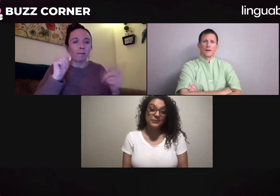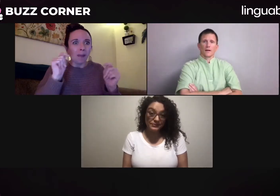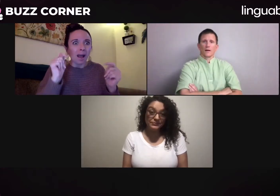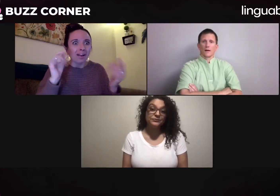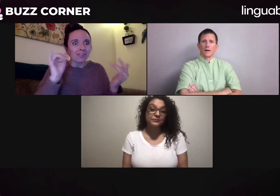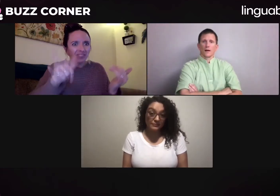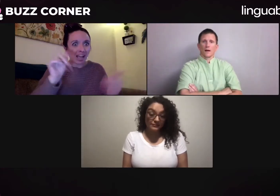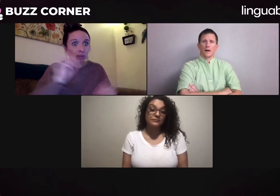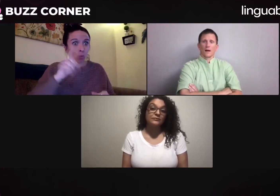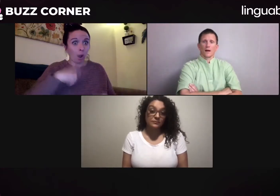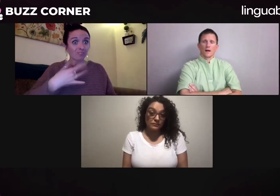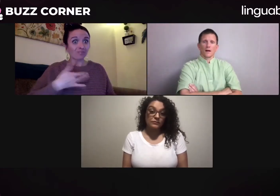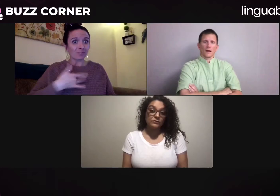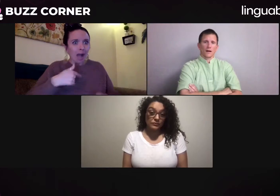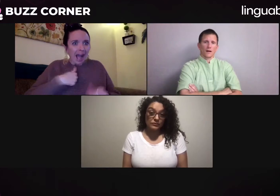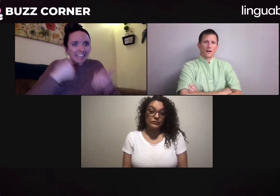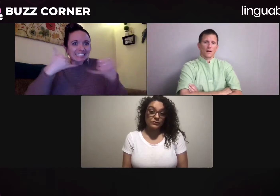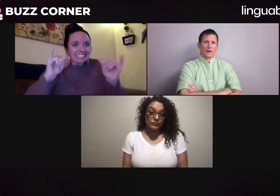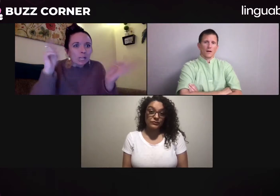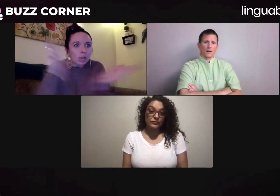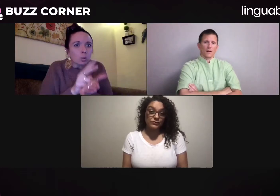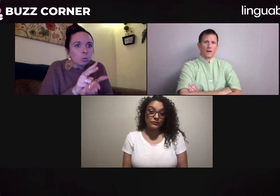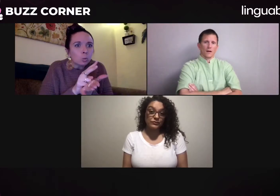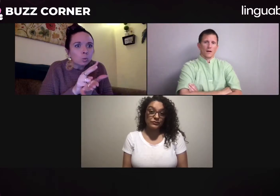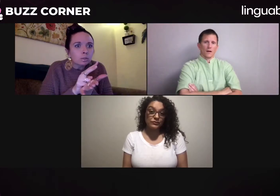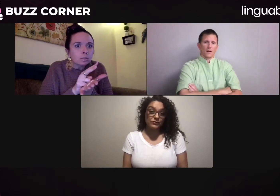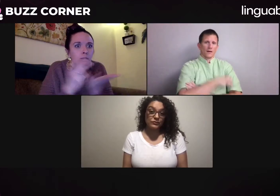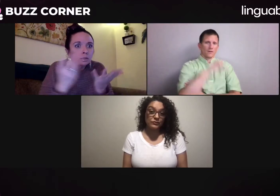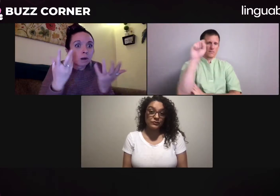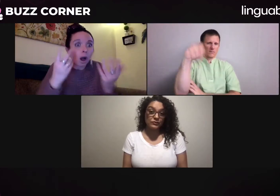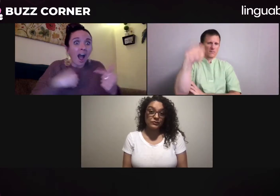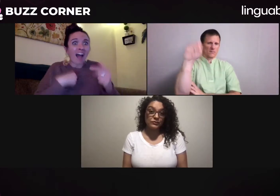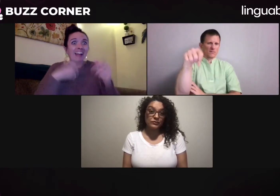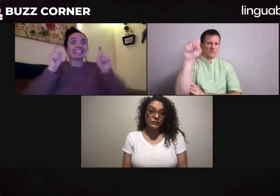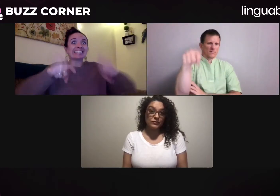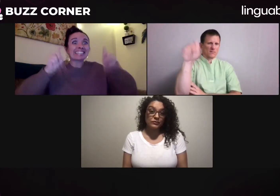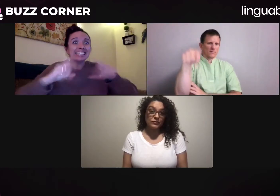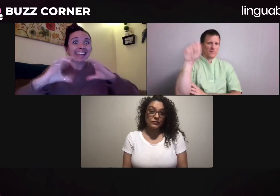or refuse to provide interpreting services for deaf people. And so it's sort of a lose-lose.